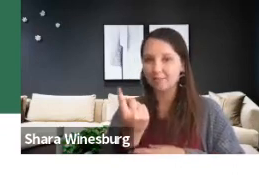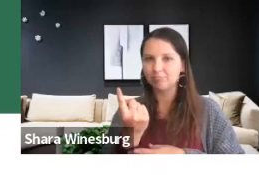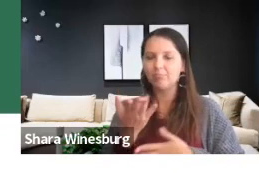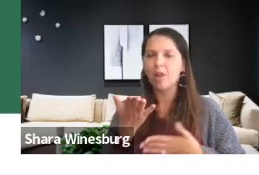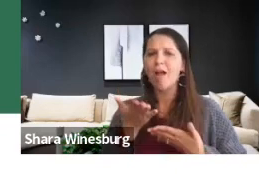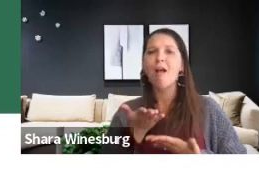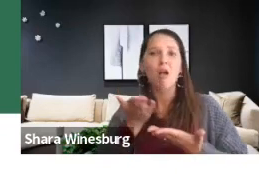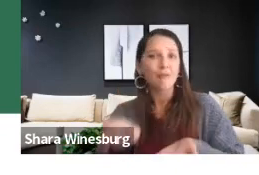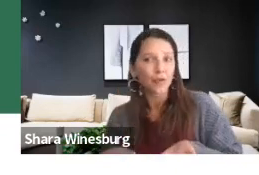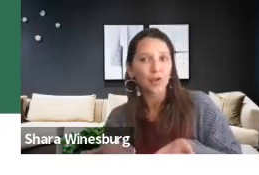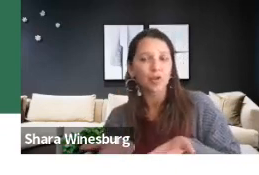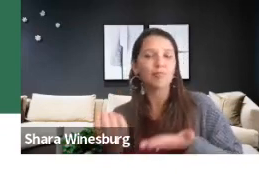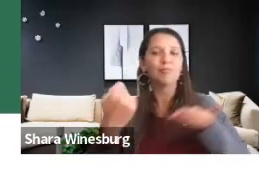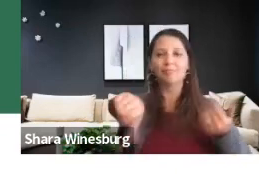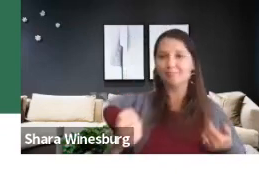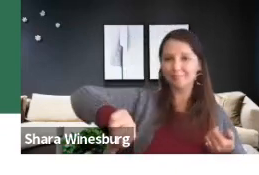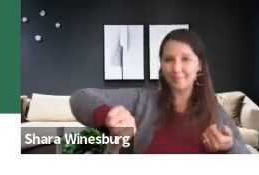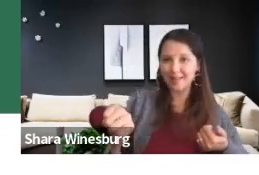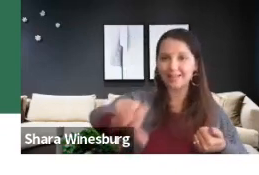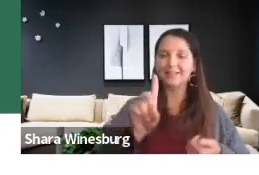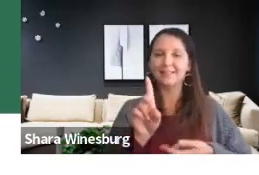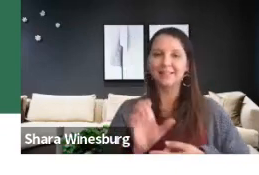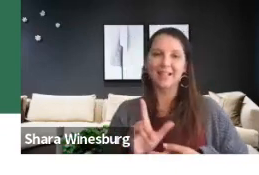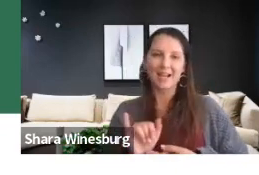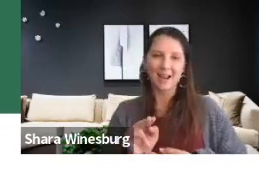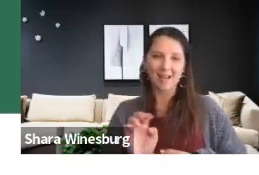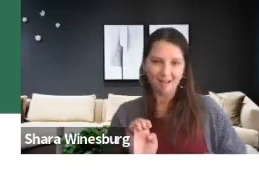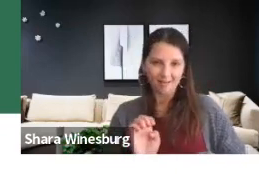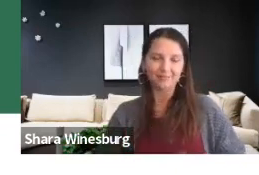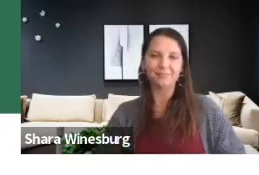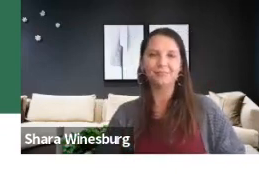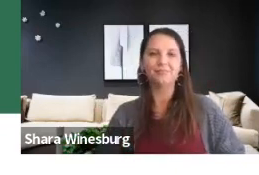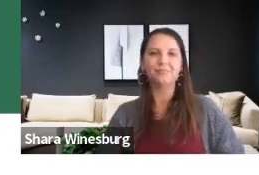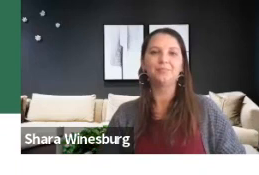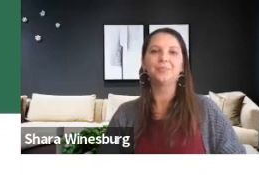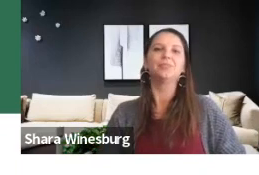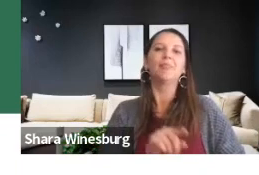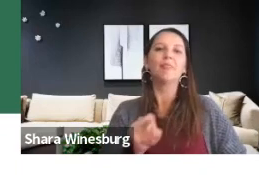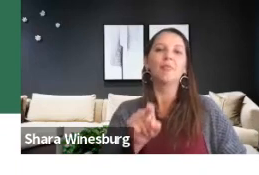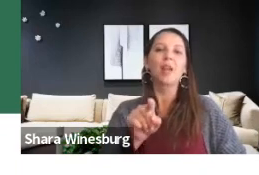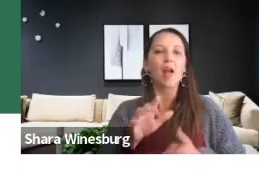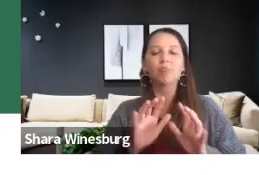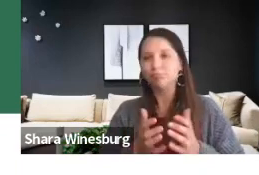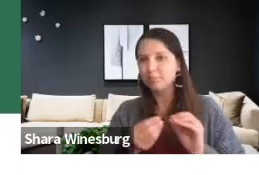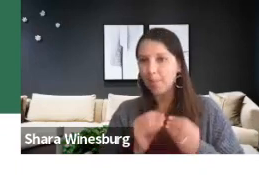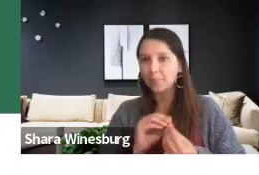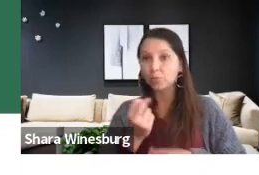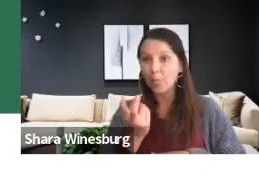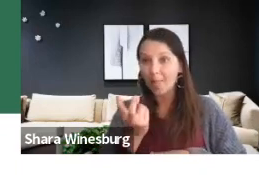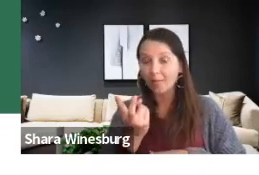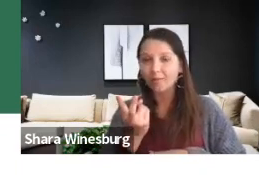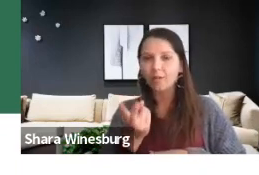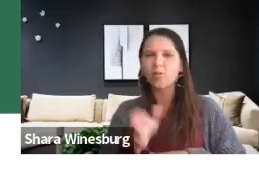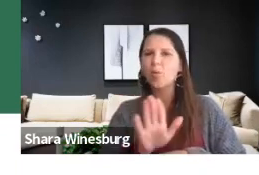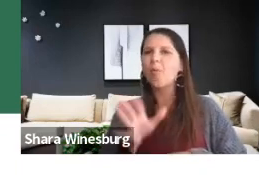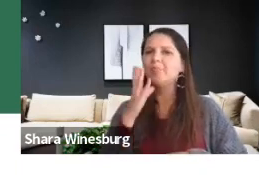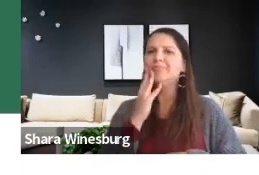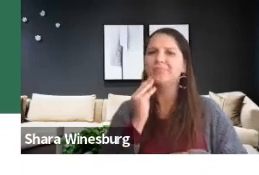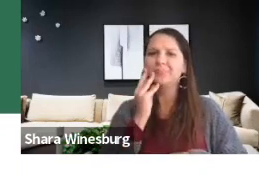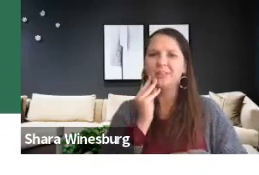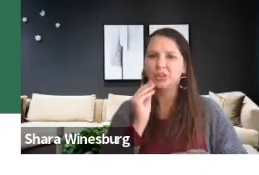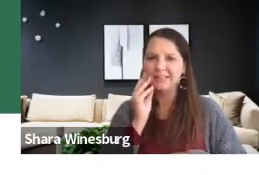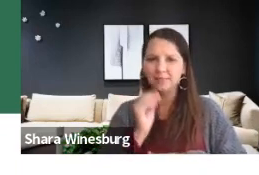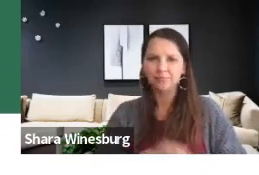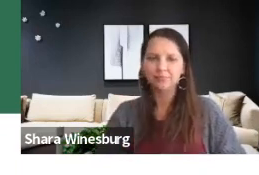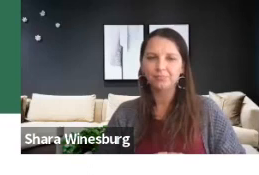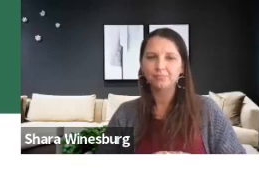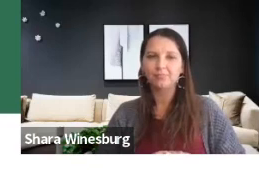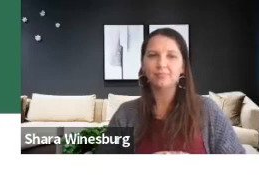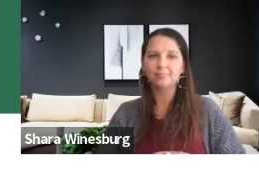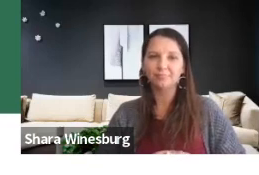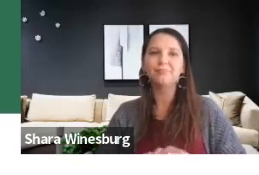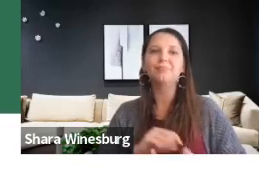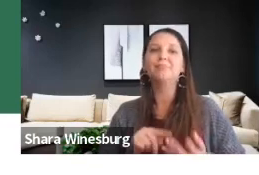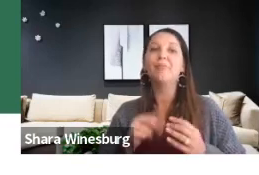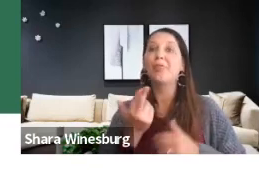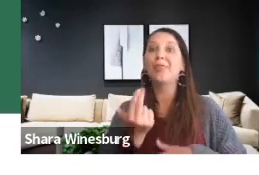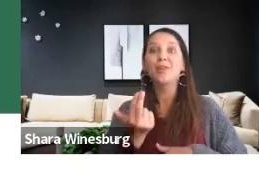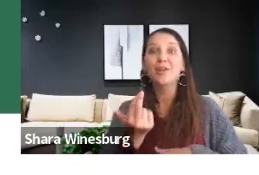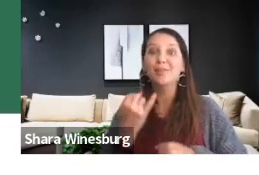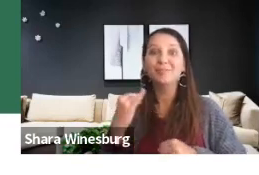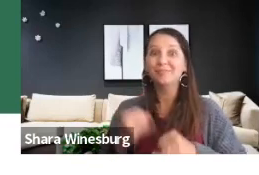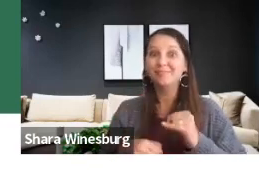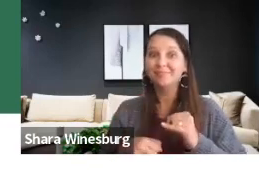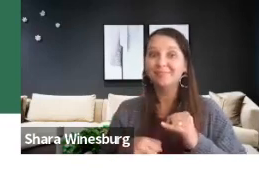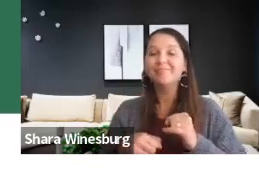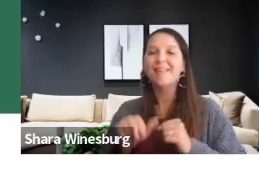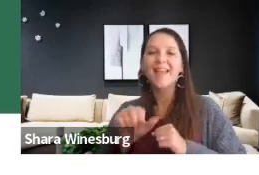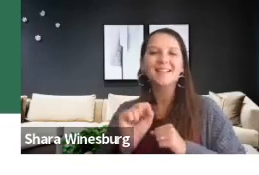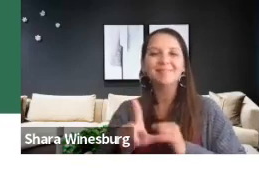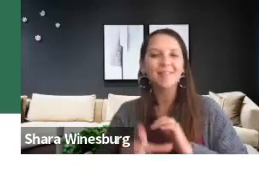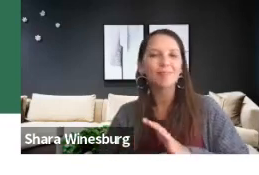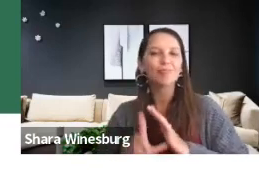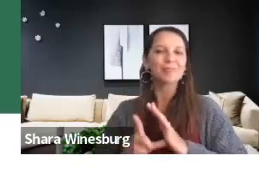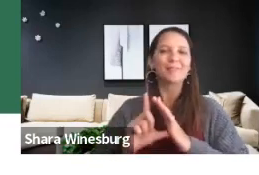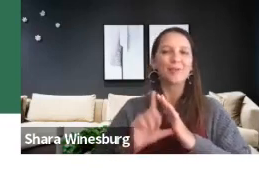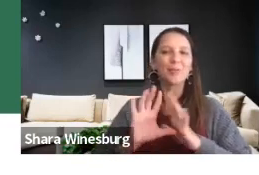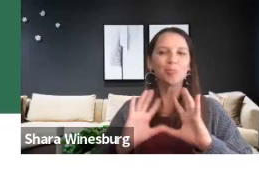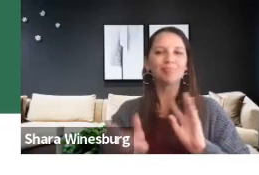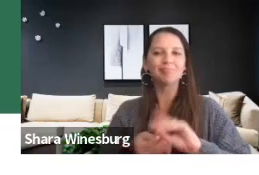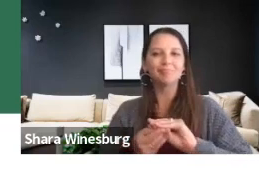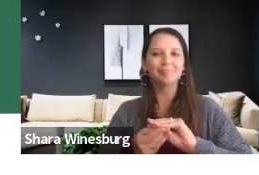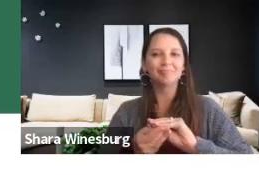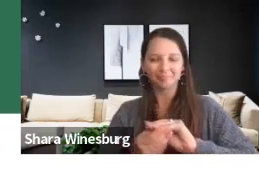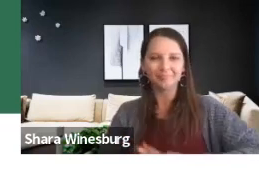Module eleven is offering and declining. Module twelve is your experiences. Module thirteen is an ASL